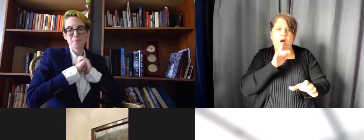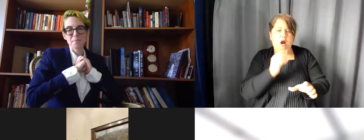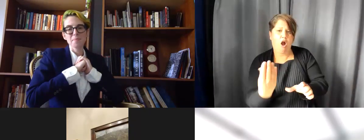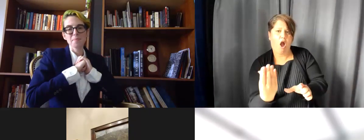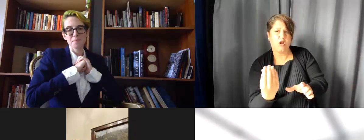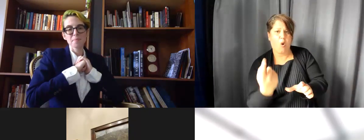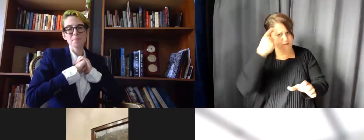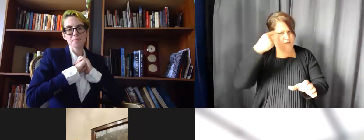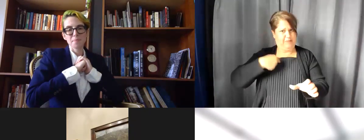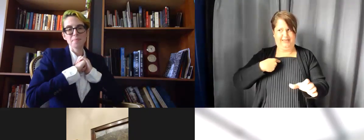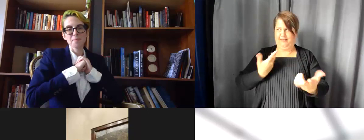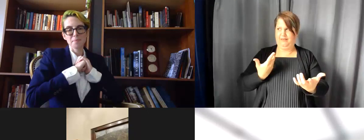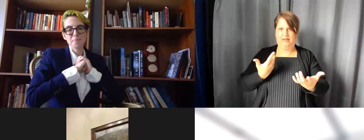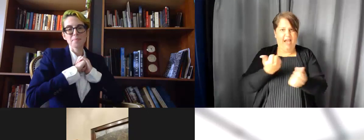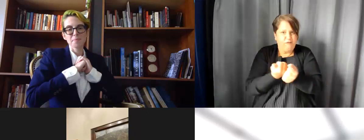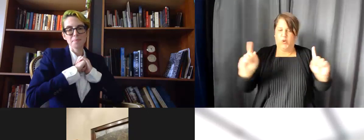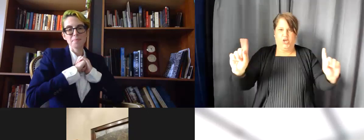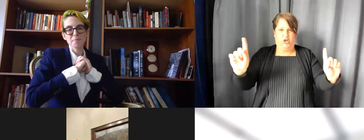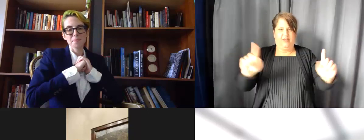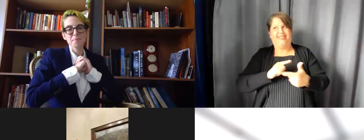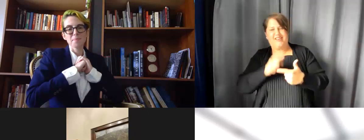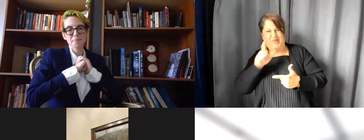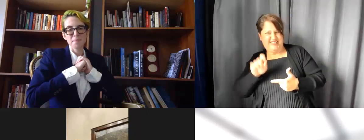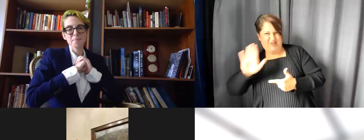Jordan Radford: So that is. Jordan Radford: that is what I would like to say, and I know that